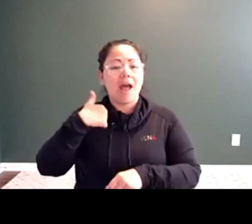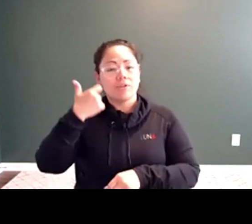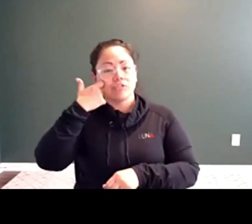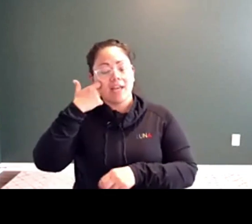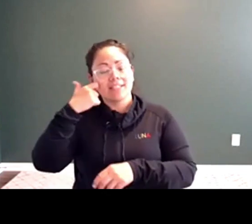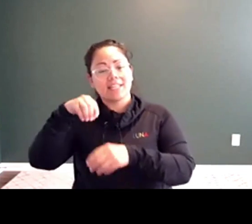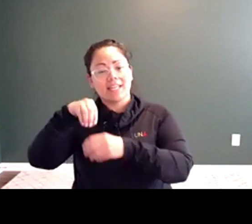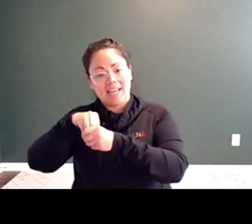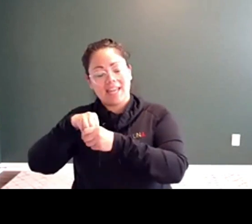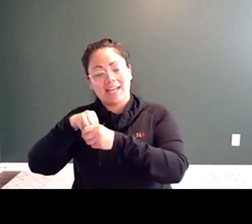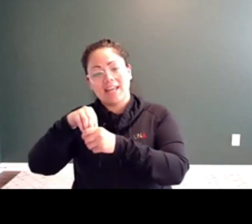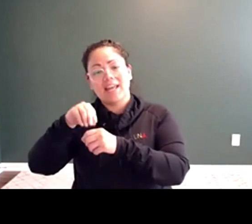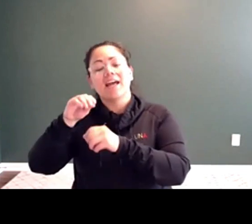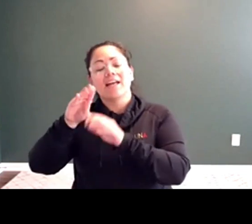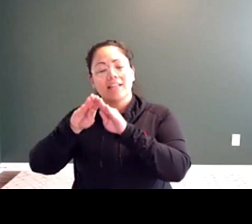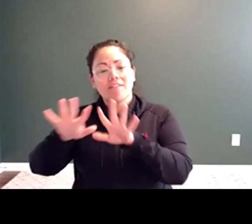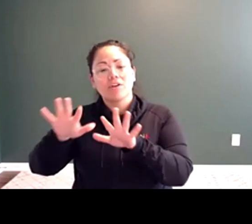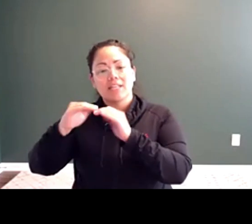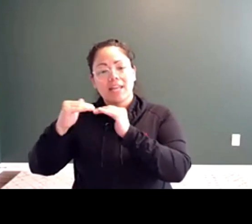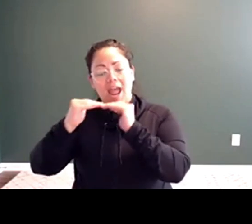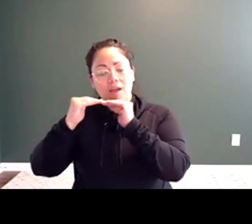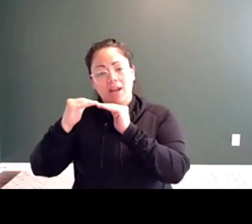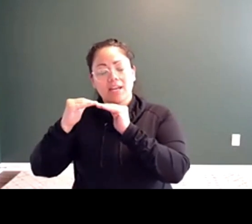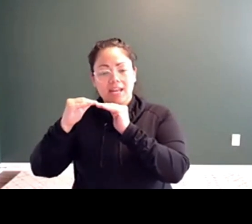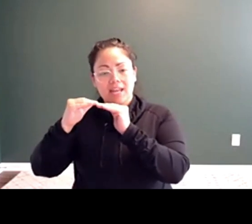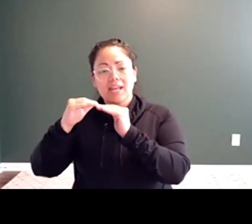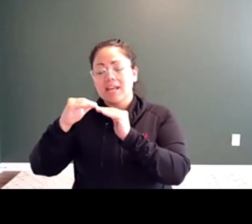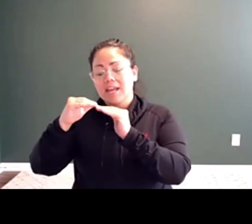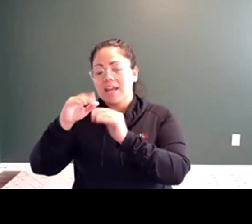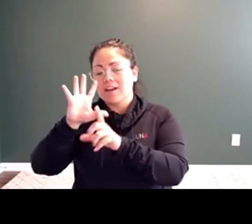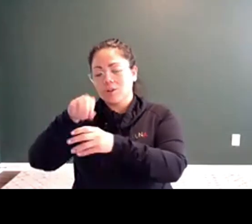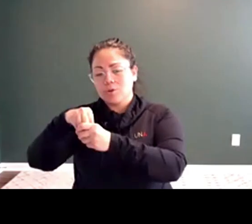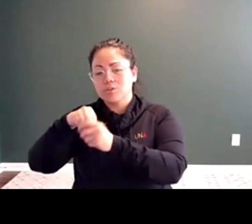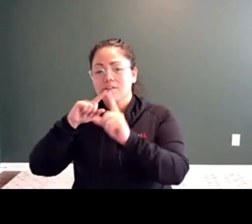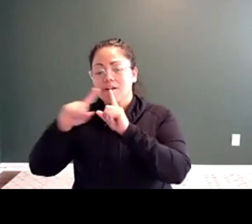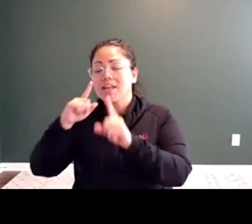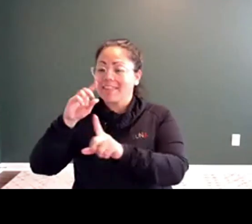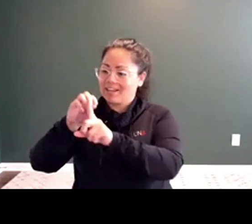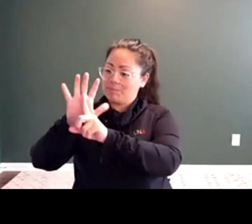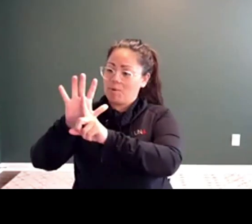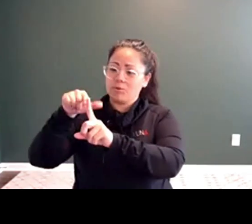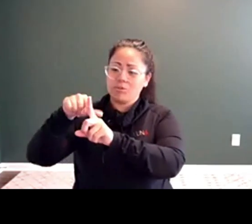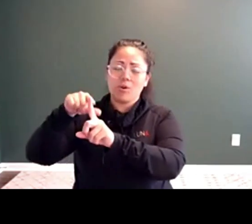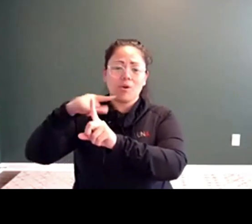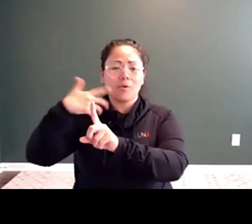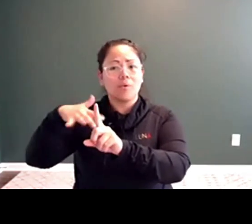and inclusion conversation the other day, and somebody was like, the exposure is the biggest part. And I do think that that is such a significant part of it.